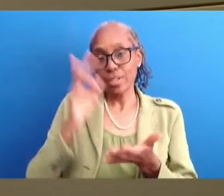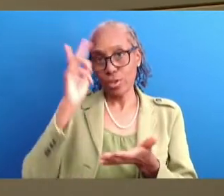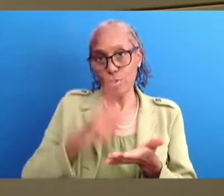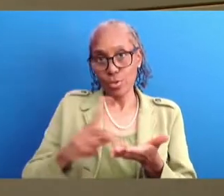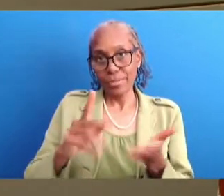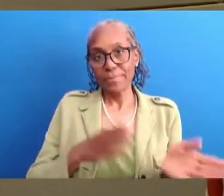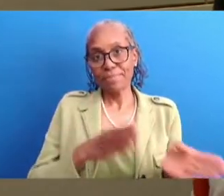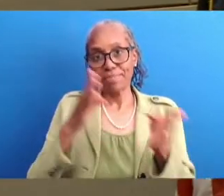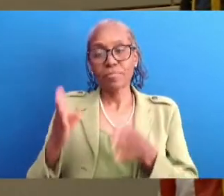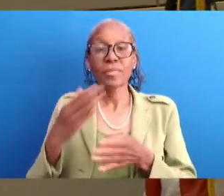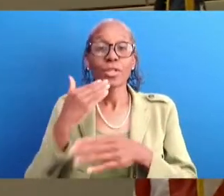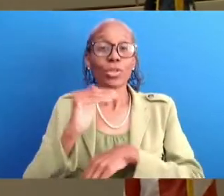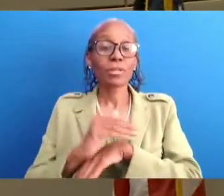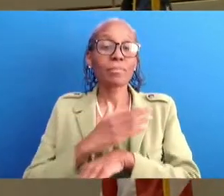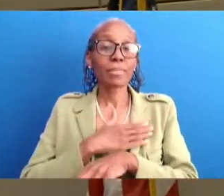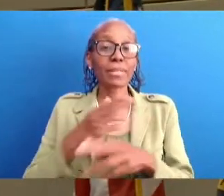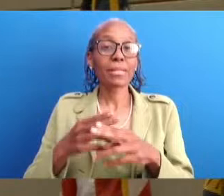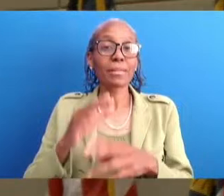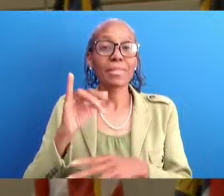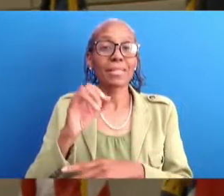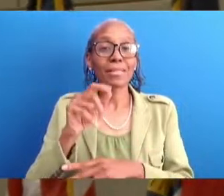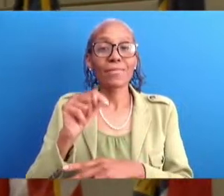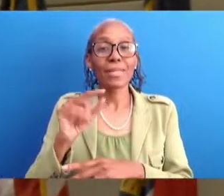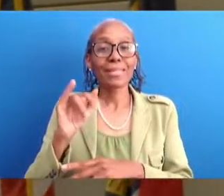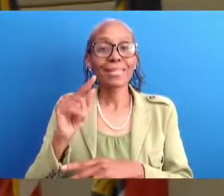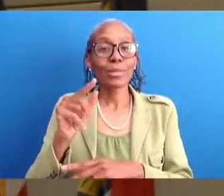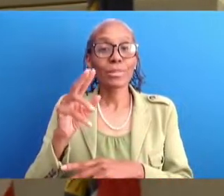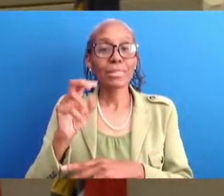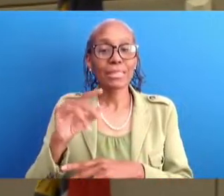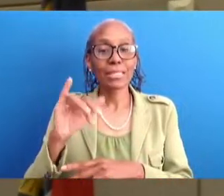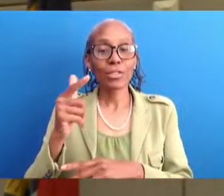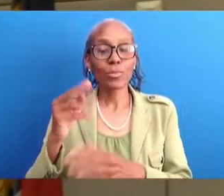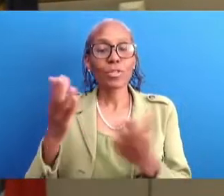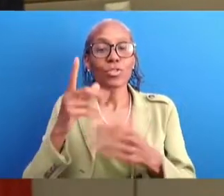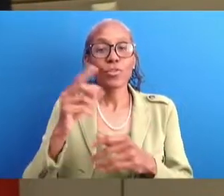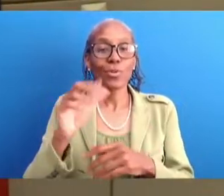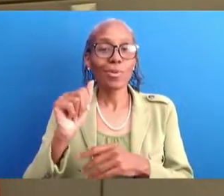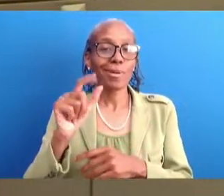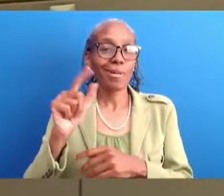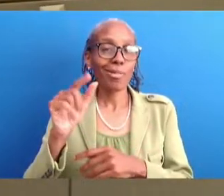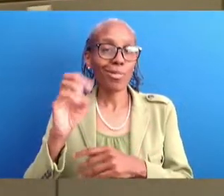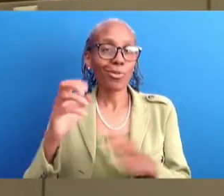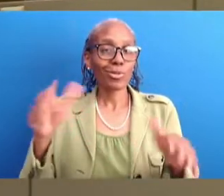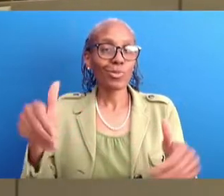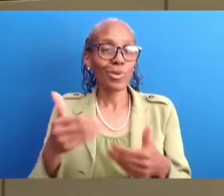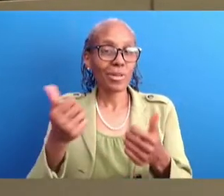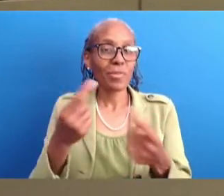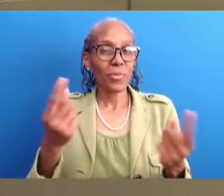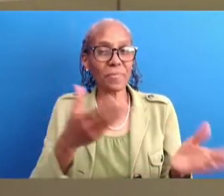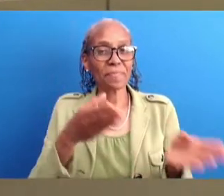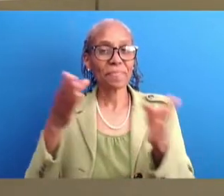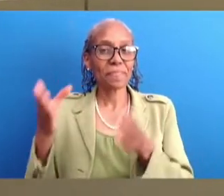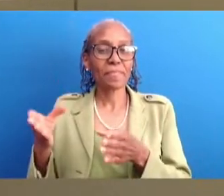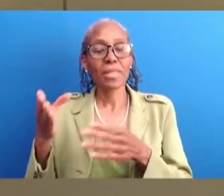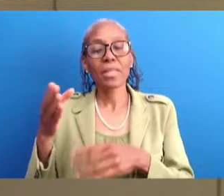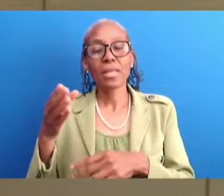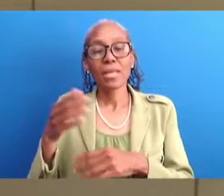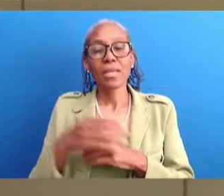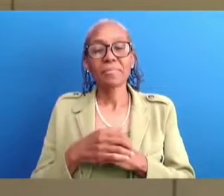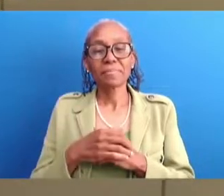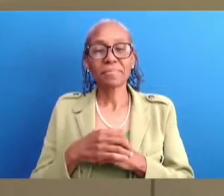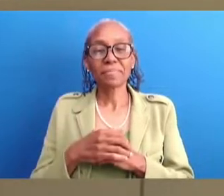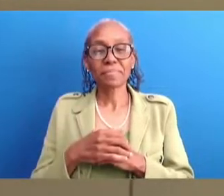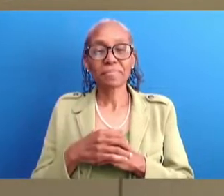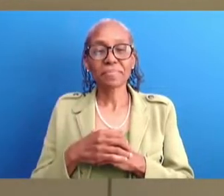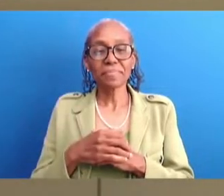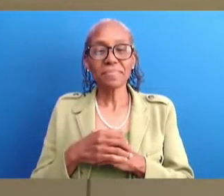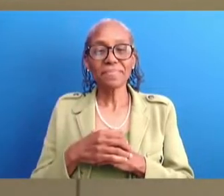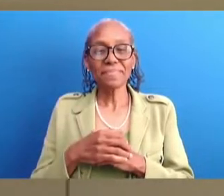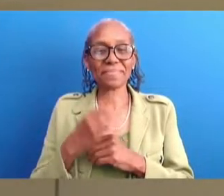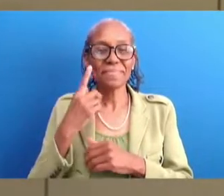GOOD EVENING, I'M AR LISA'S